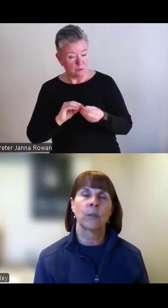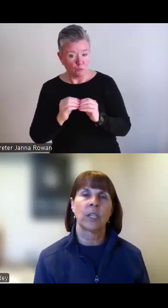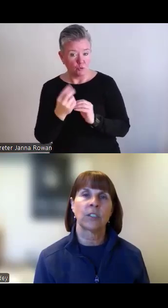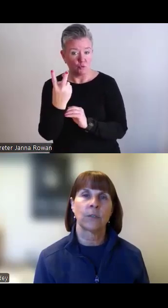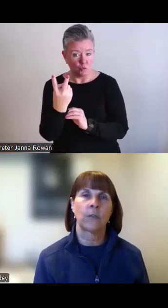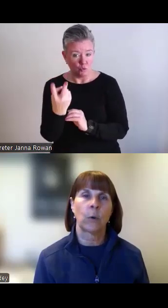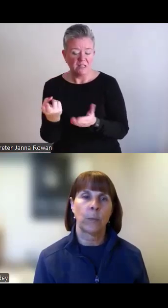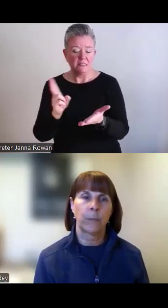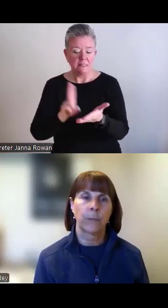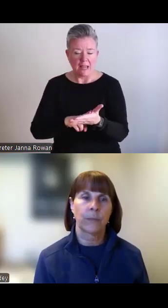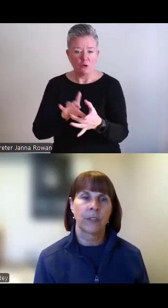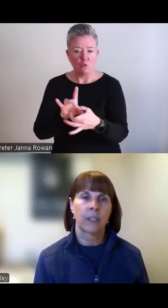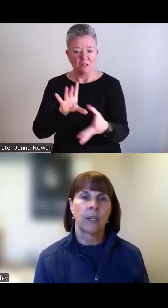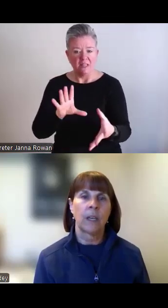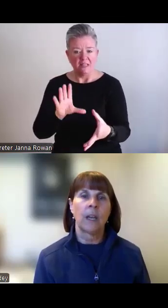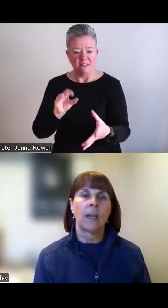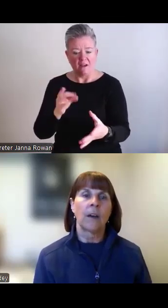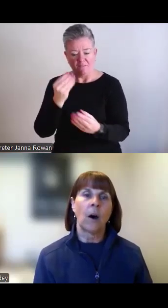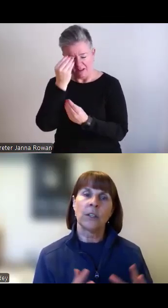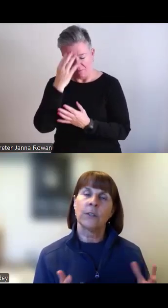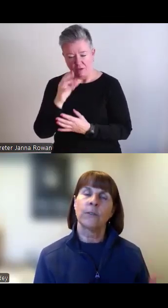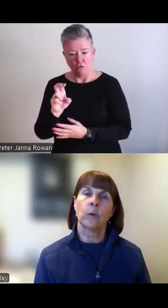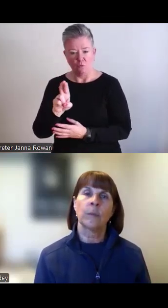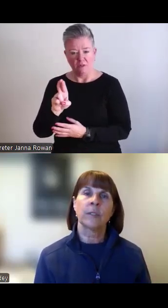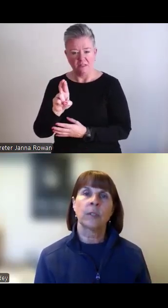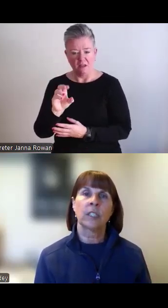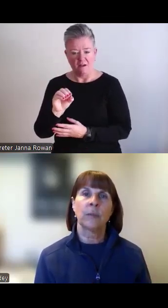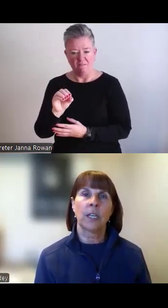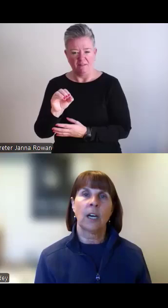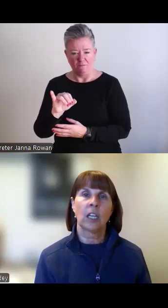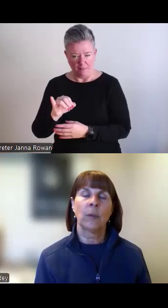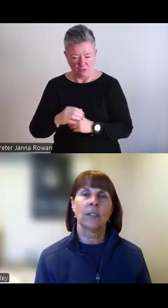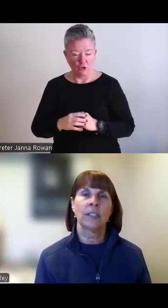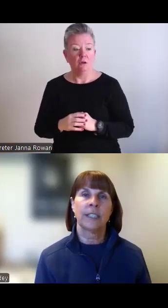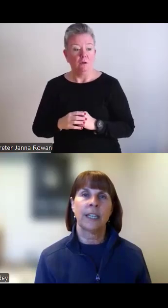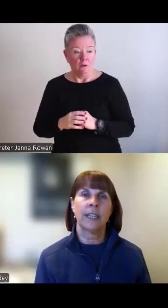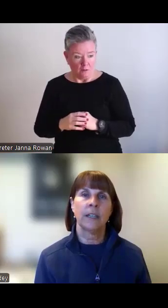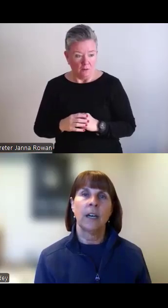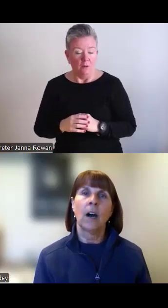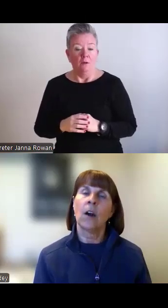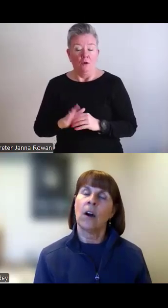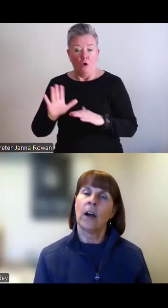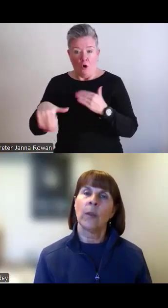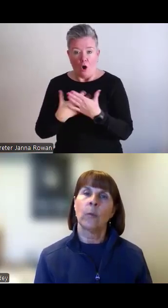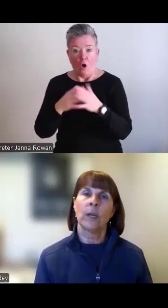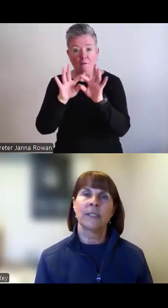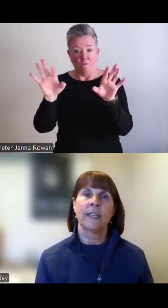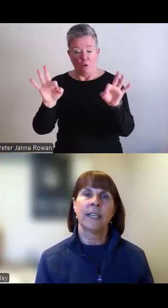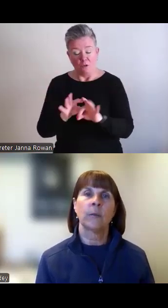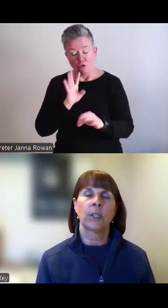of information form. All of the forms that we're going to be talking about today are on the website